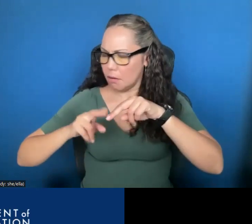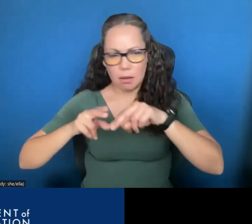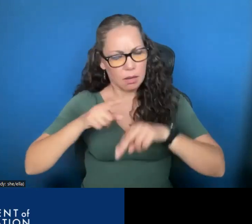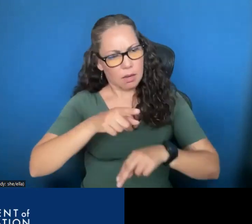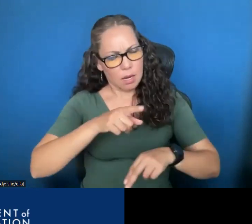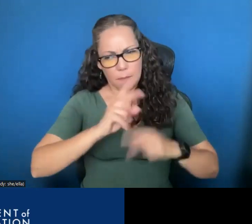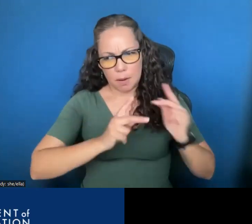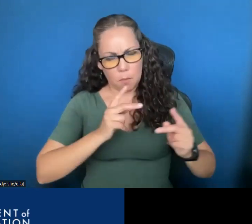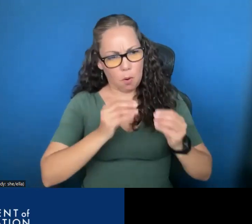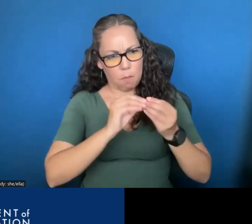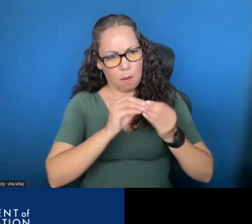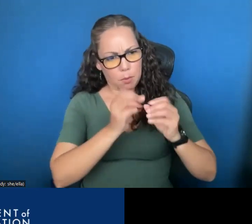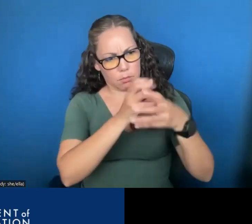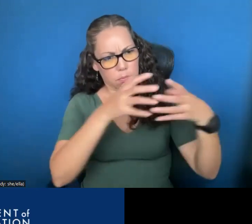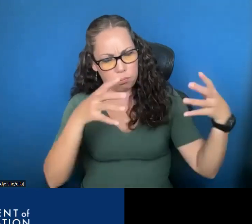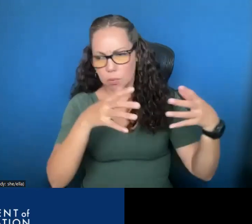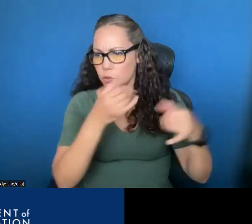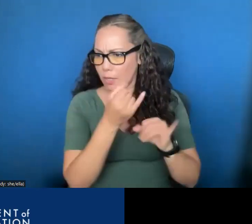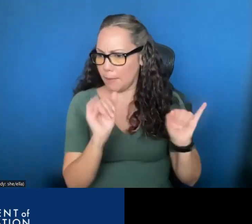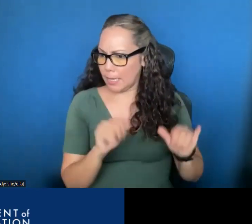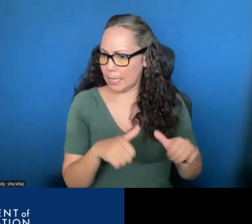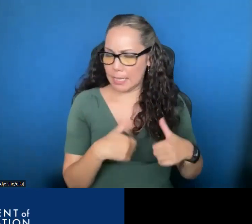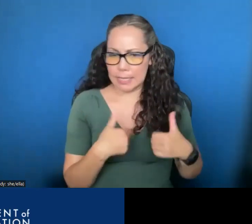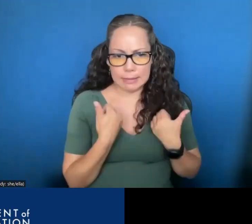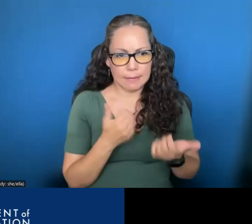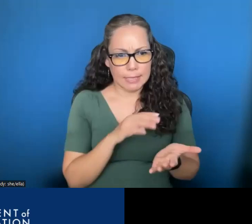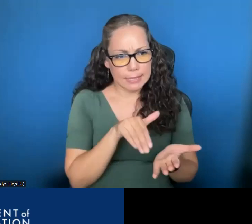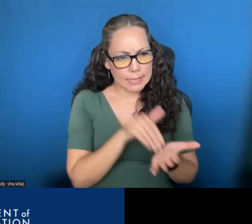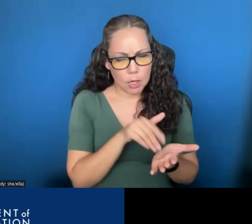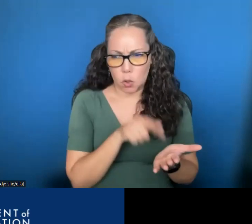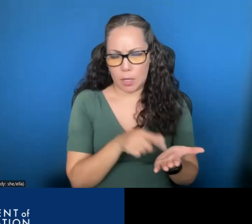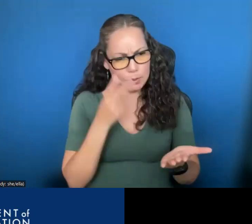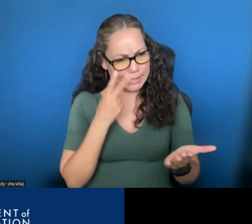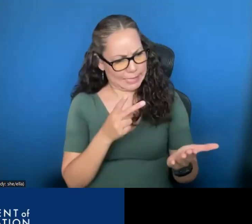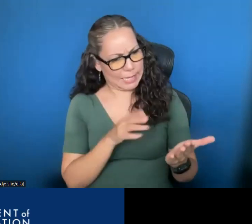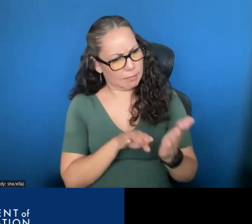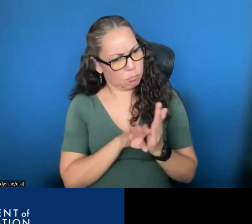continuing to see that Trend in the current fiscal year that we're in now I only have data for the